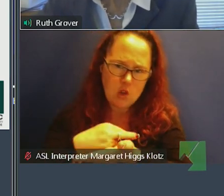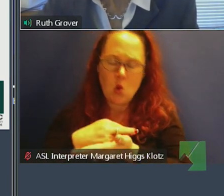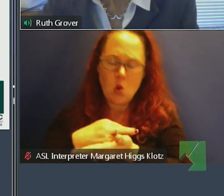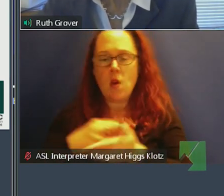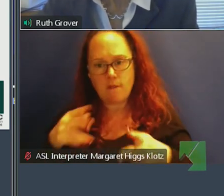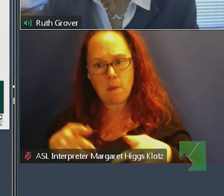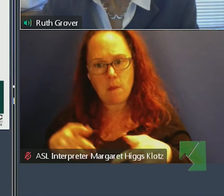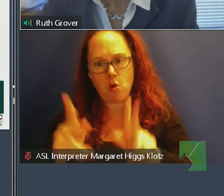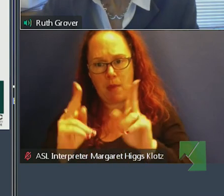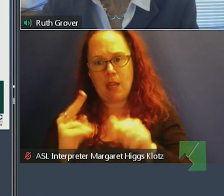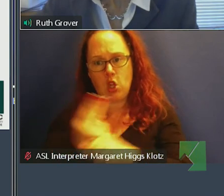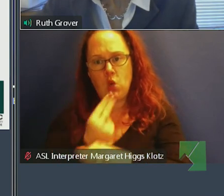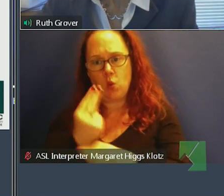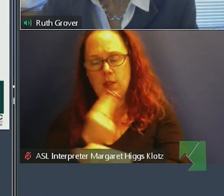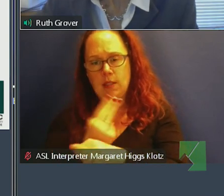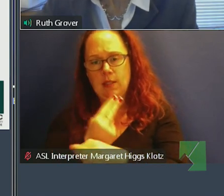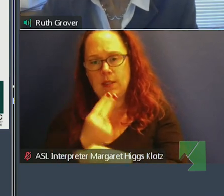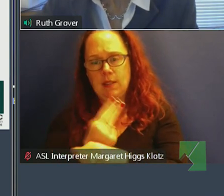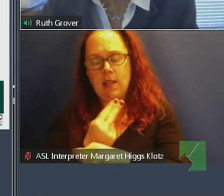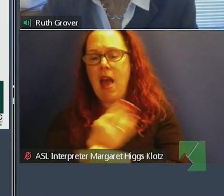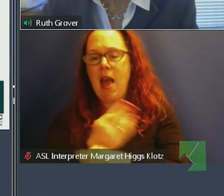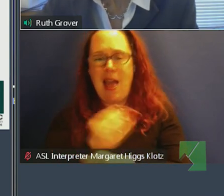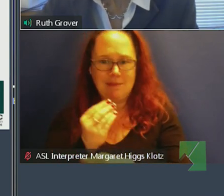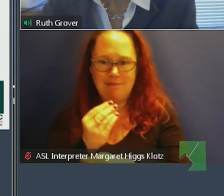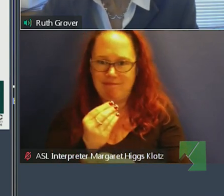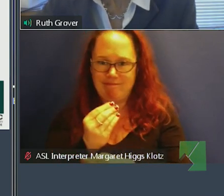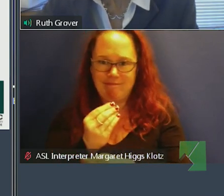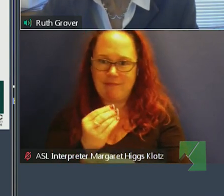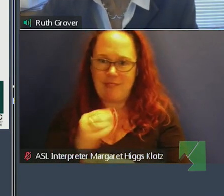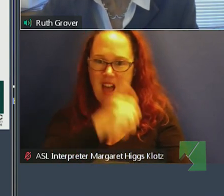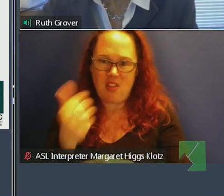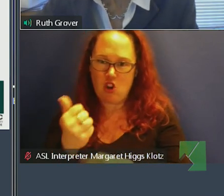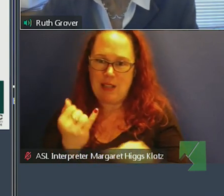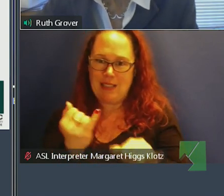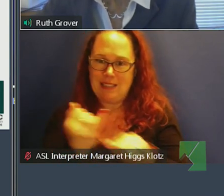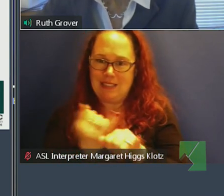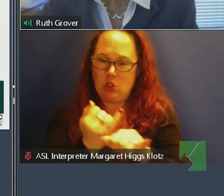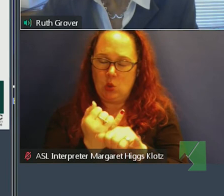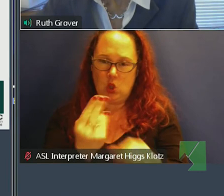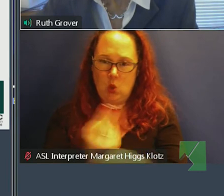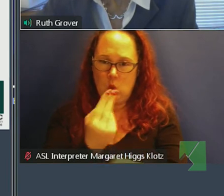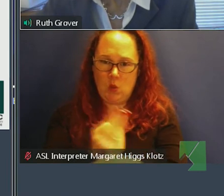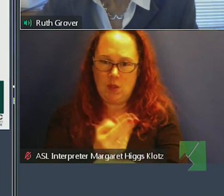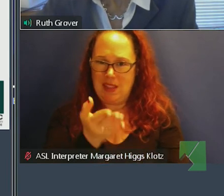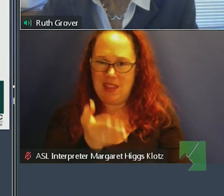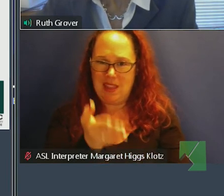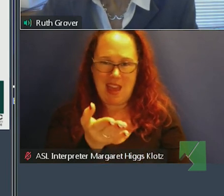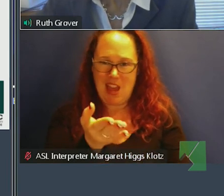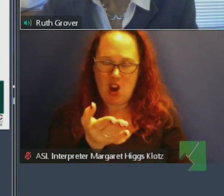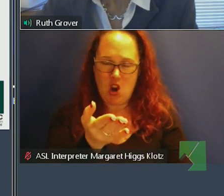our 55 zone reveals that the other institutional uses permitted in the zone support the existing residential